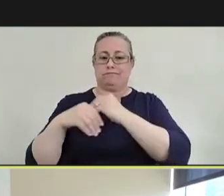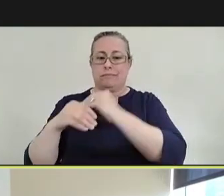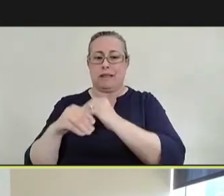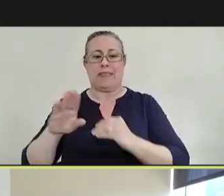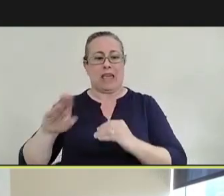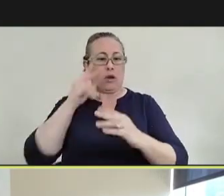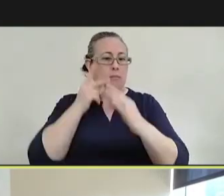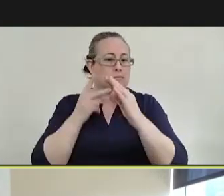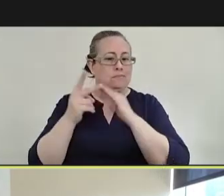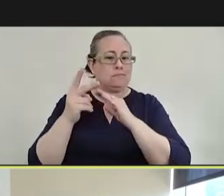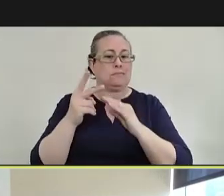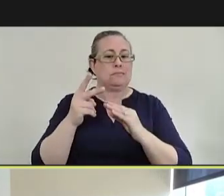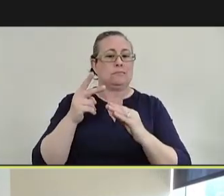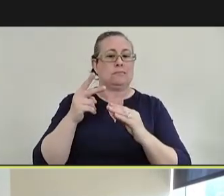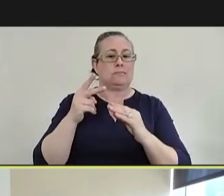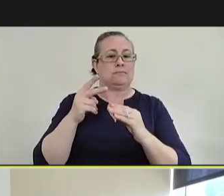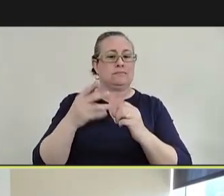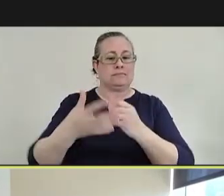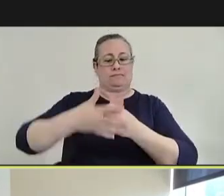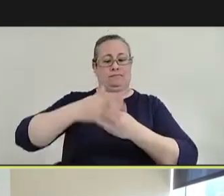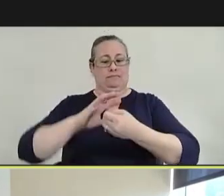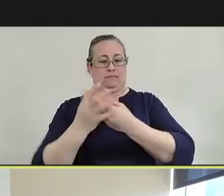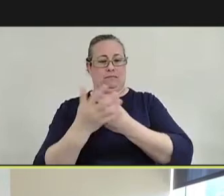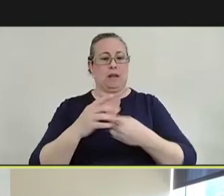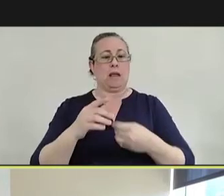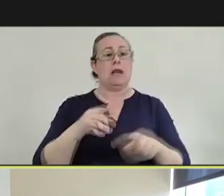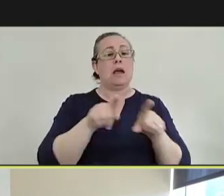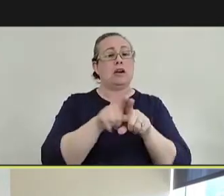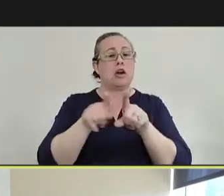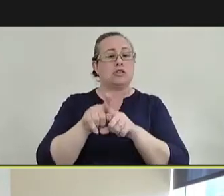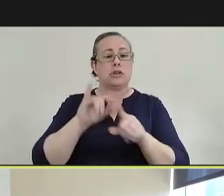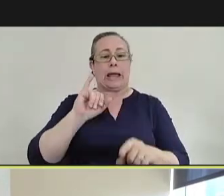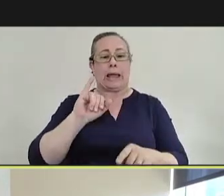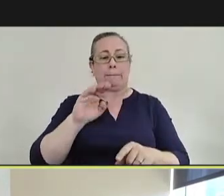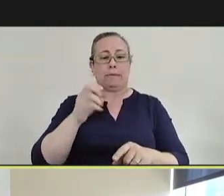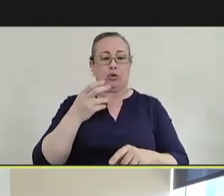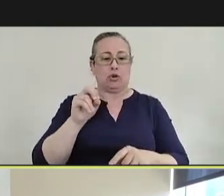immune system. And then, of course, immunological profiling is another critical component where